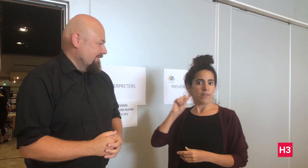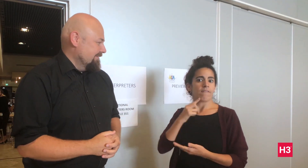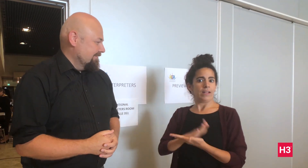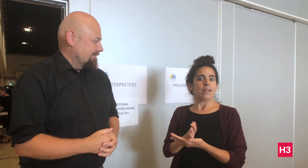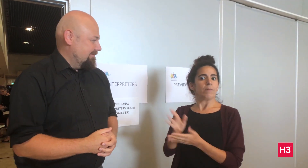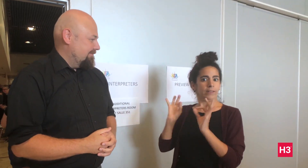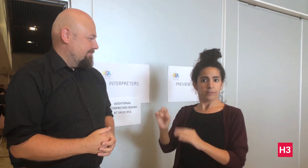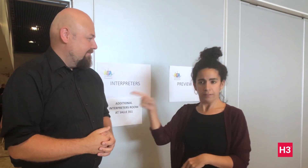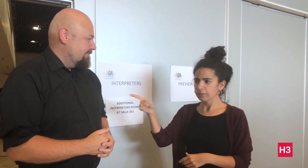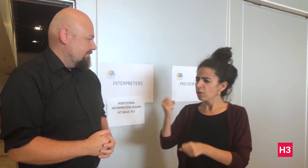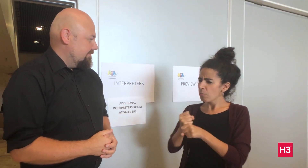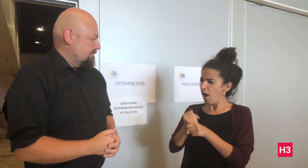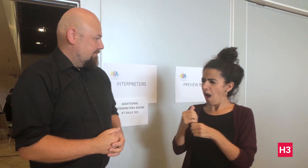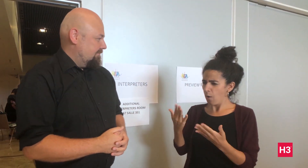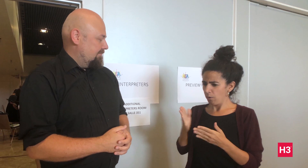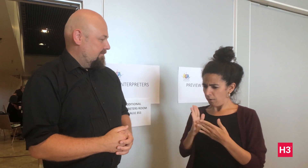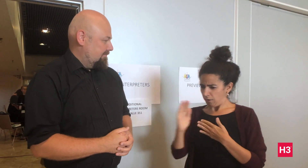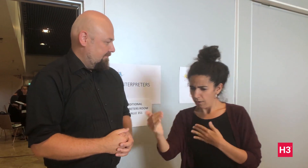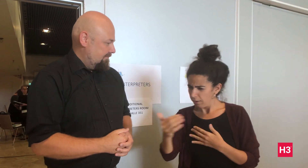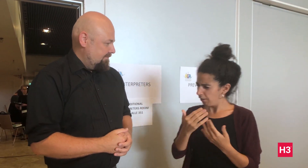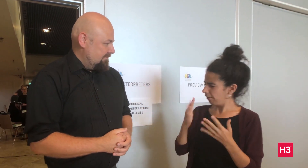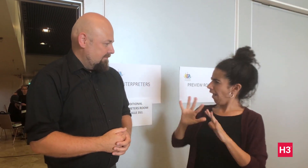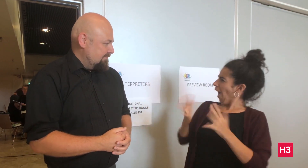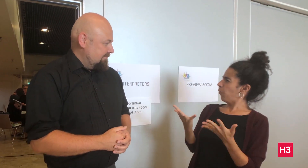He is a Deaf Interpreter. How do you do your work of interpreting?